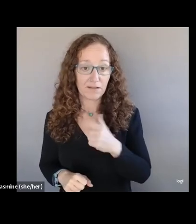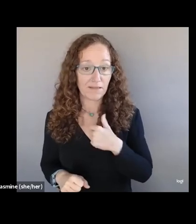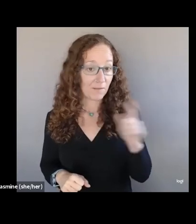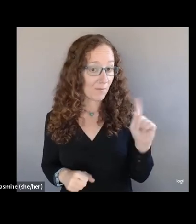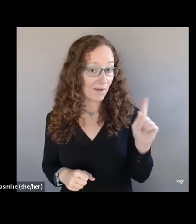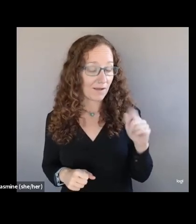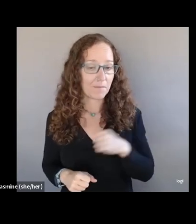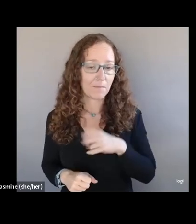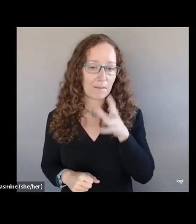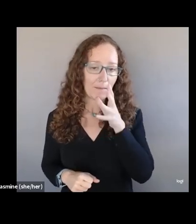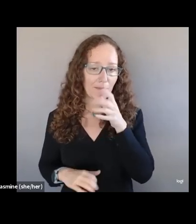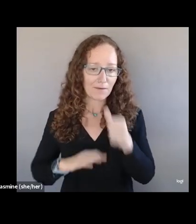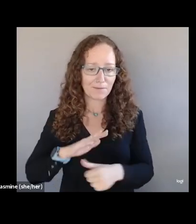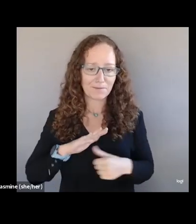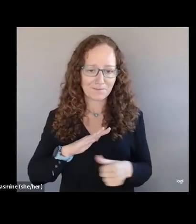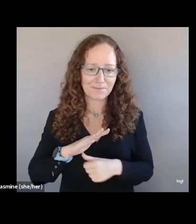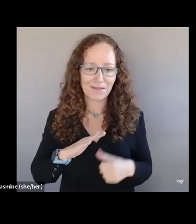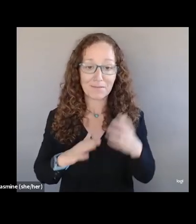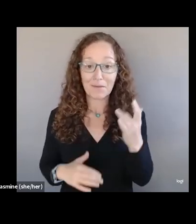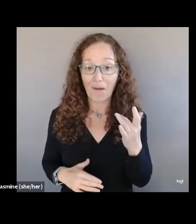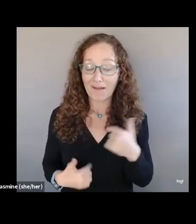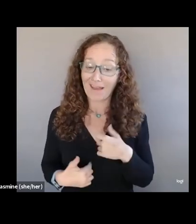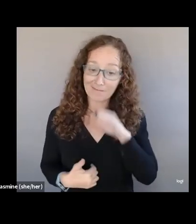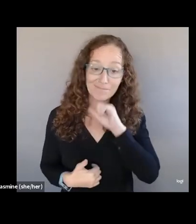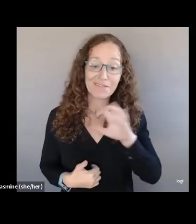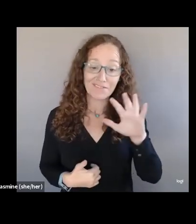am that 51 year old who lives in her mother's basement and will